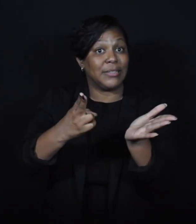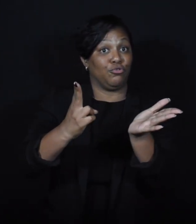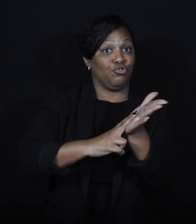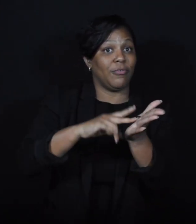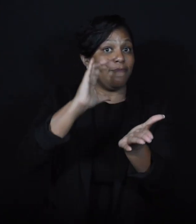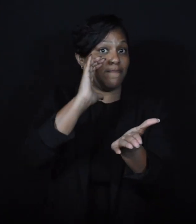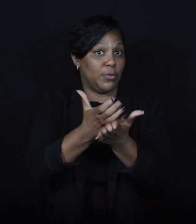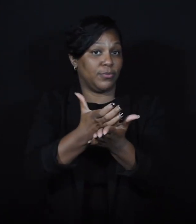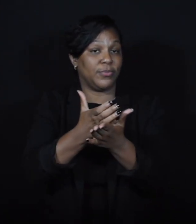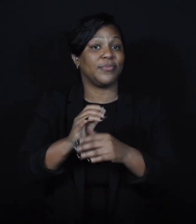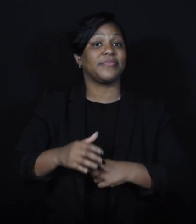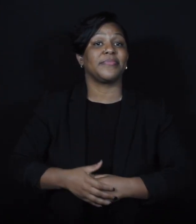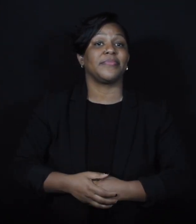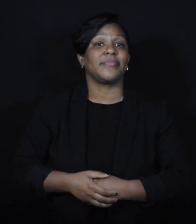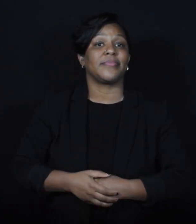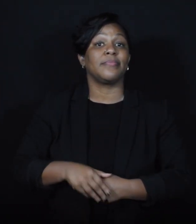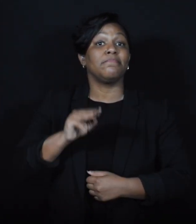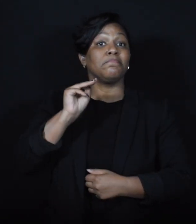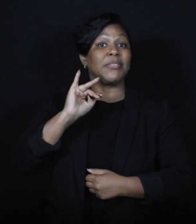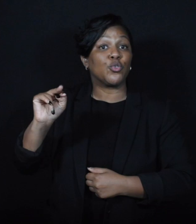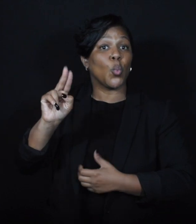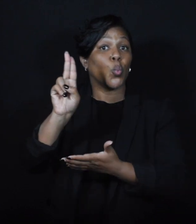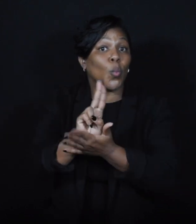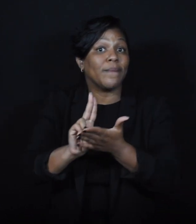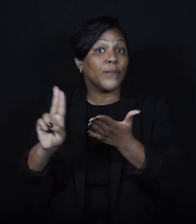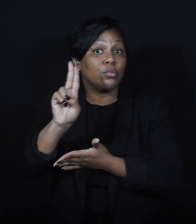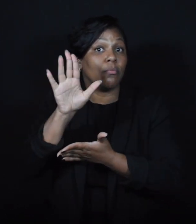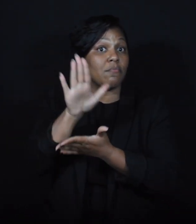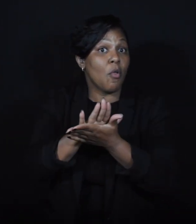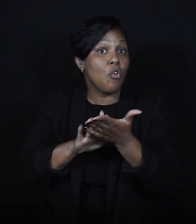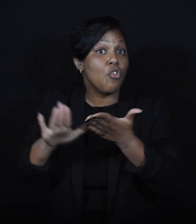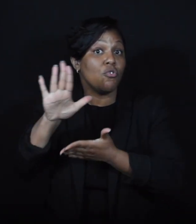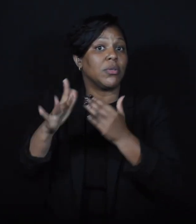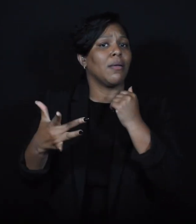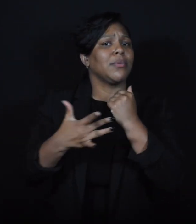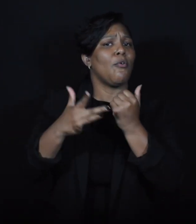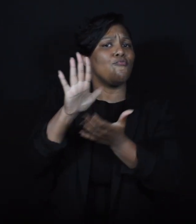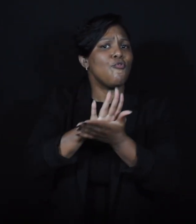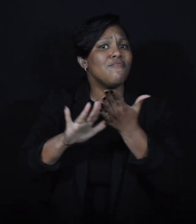Minnesota university, college, or technical college ID